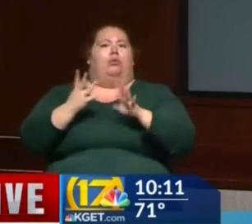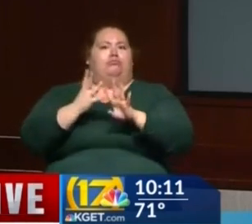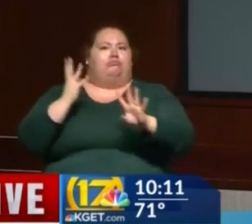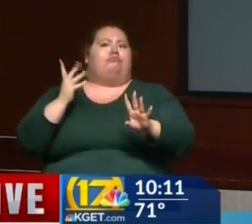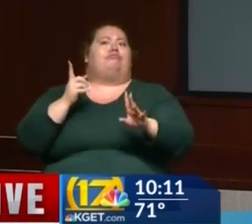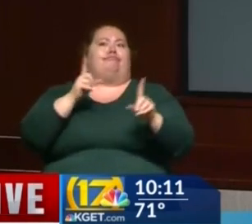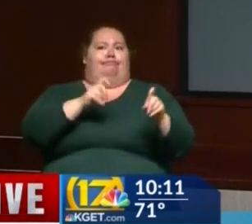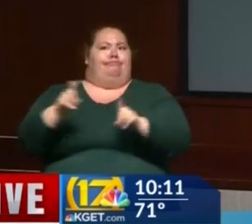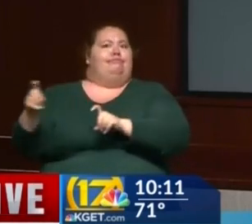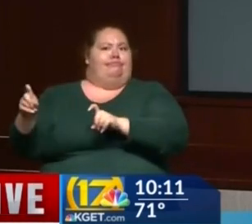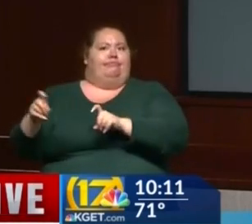ENCOURAGED